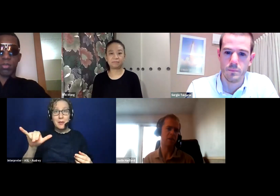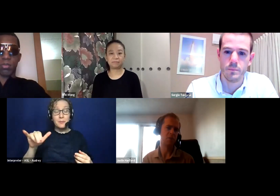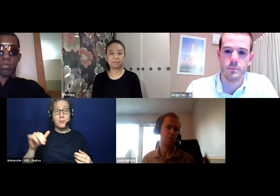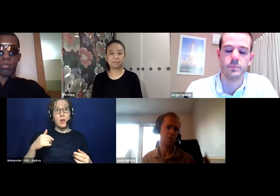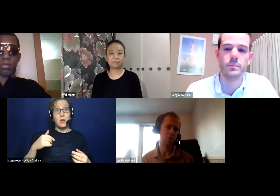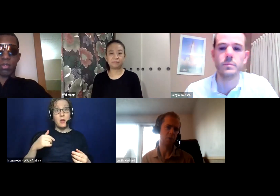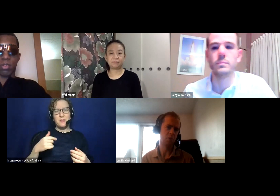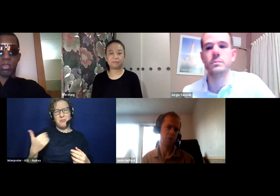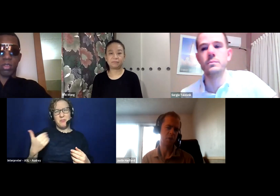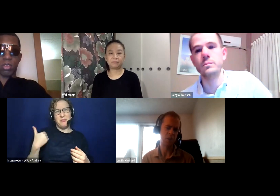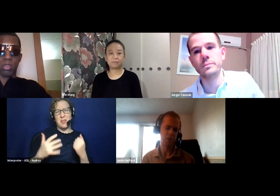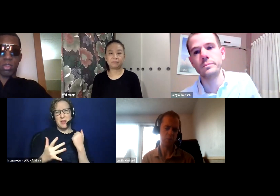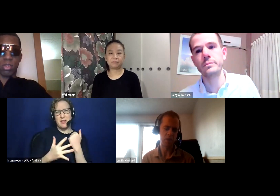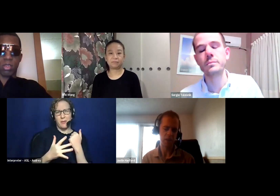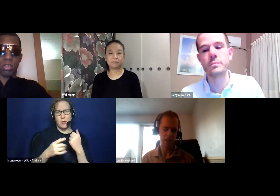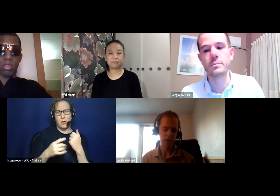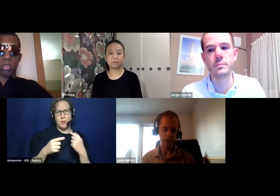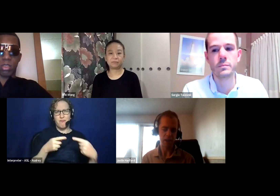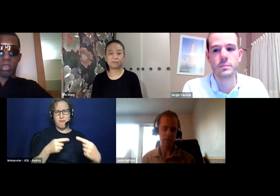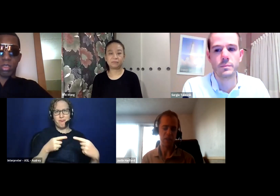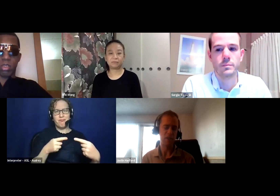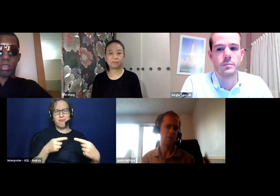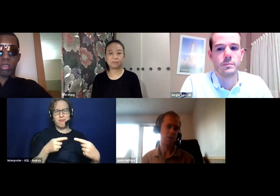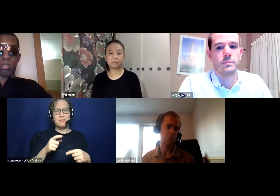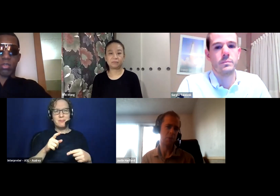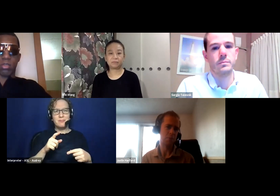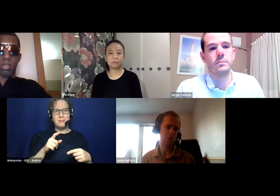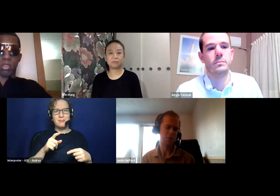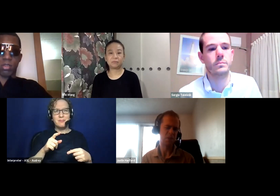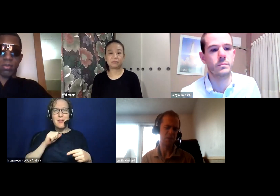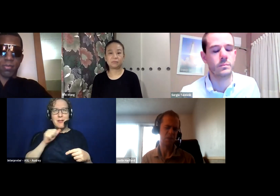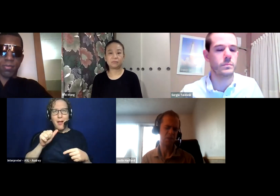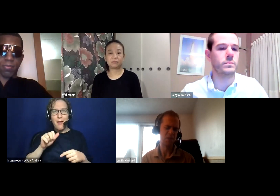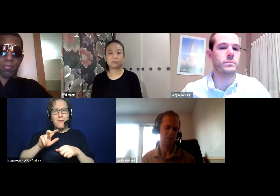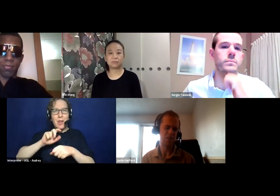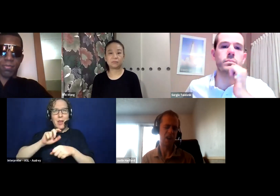a little bit of technical difficulty earlier with getting the non video participants thing